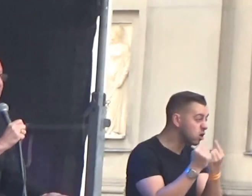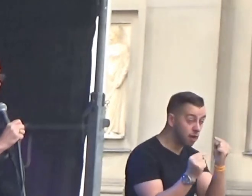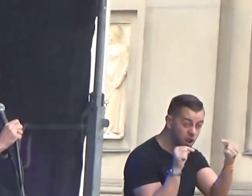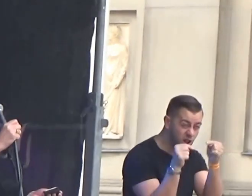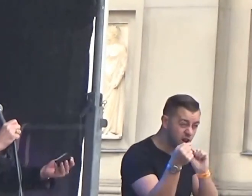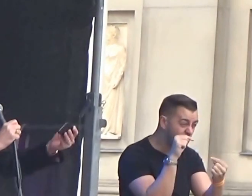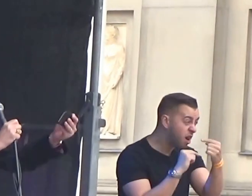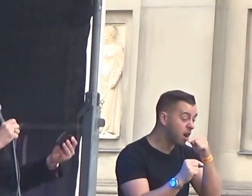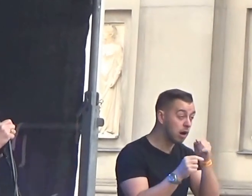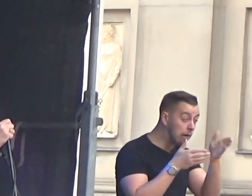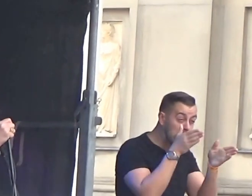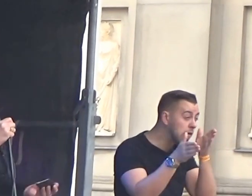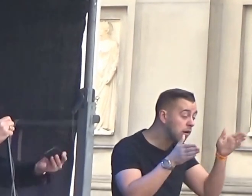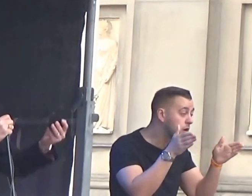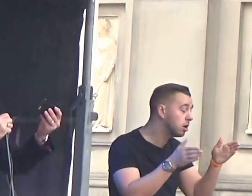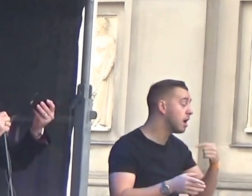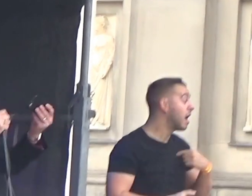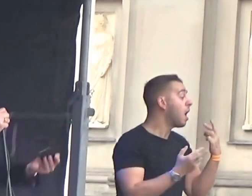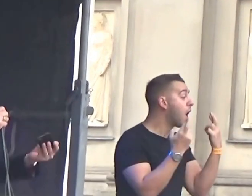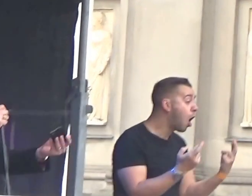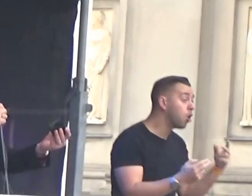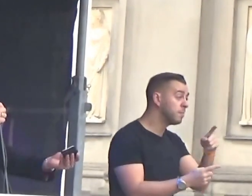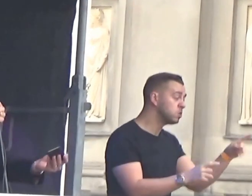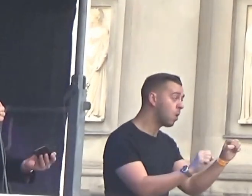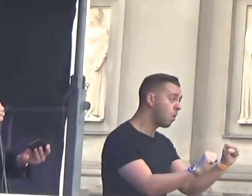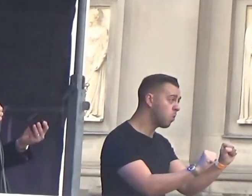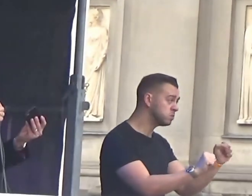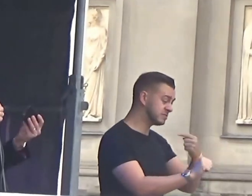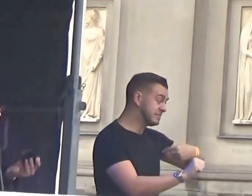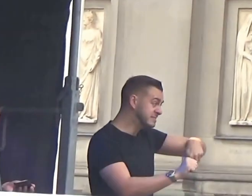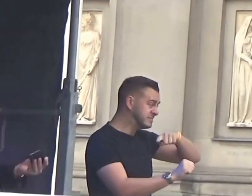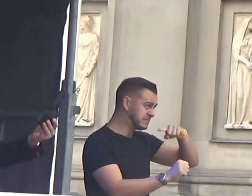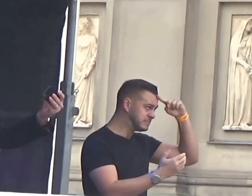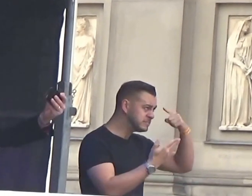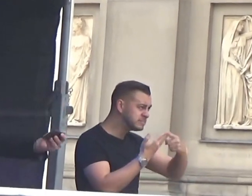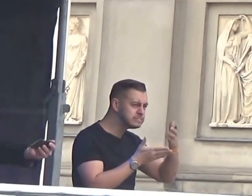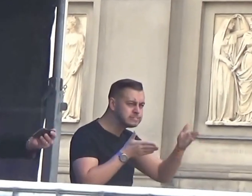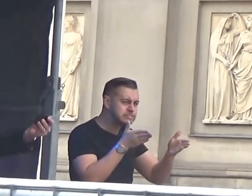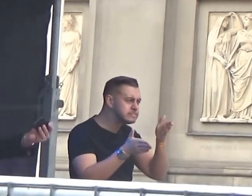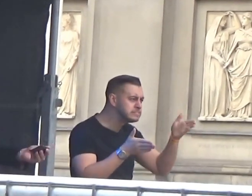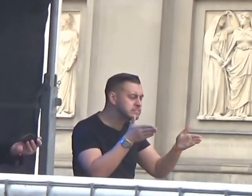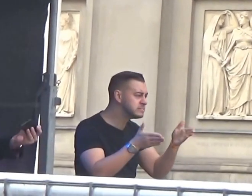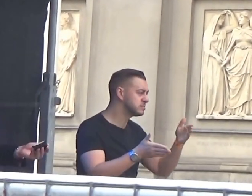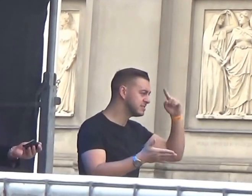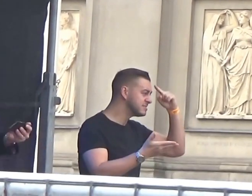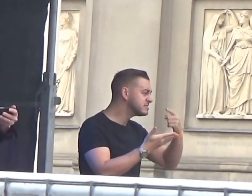way forward and I hope that you will bear with us, as we seek ourselves to work to find